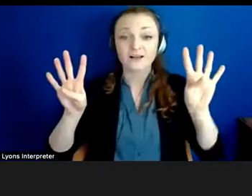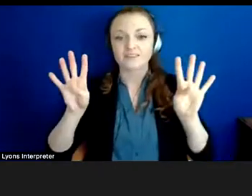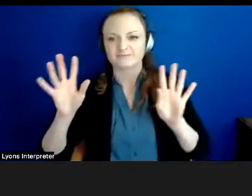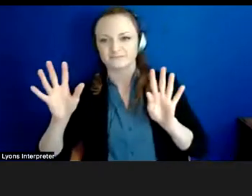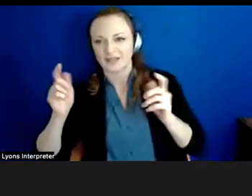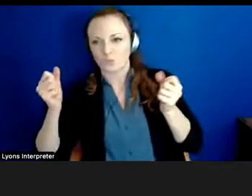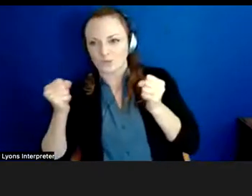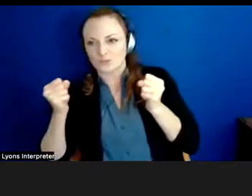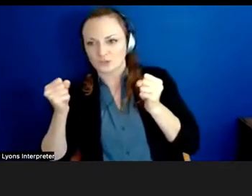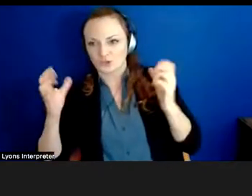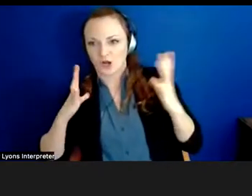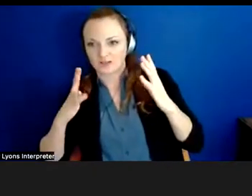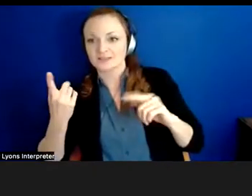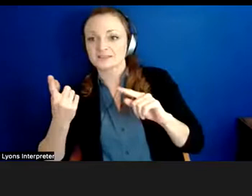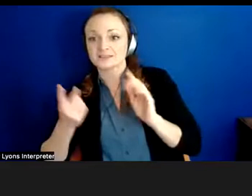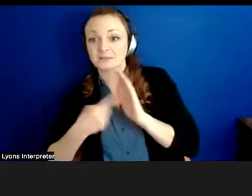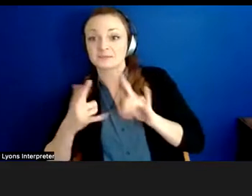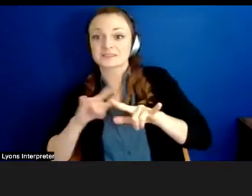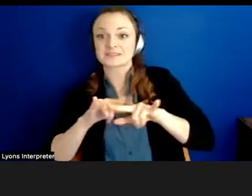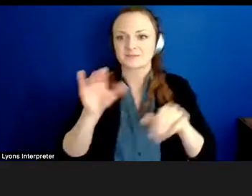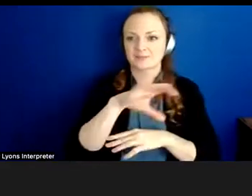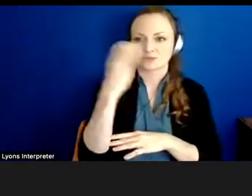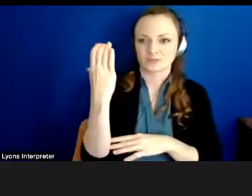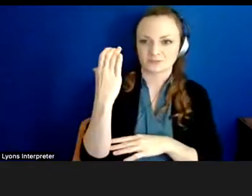with Christmas. 19:11:55 Sometimes it does not you. think.